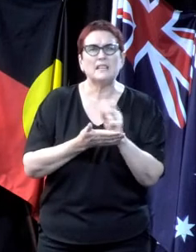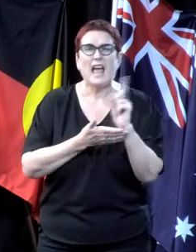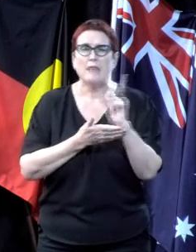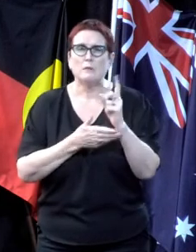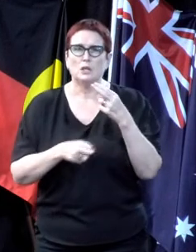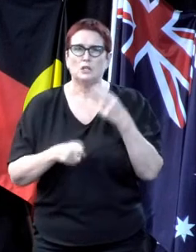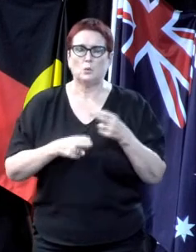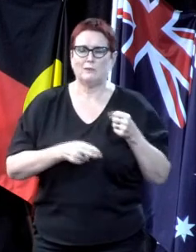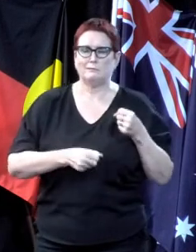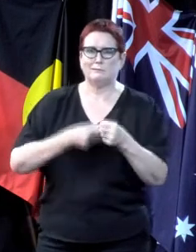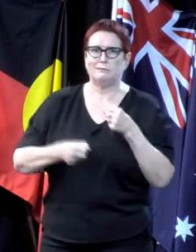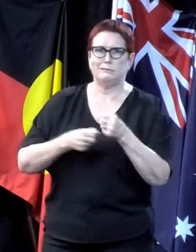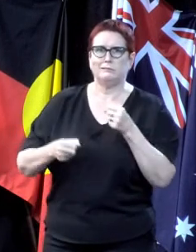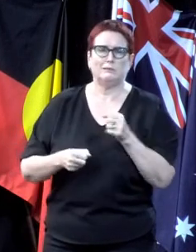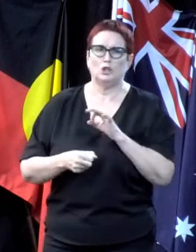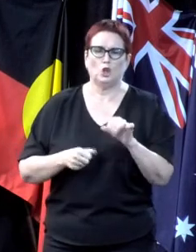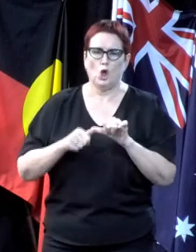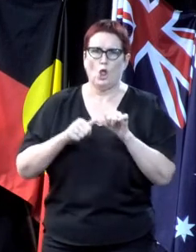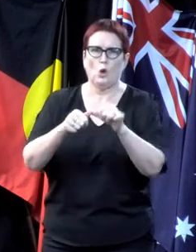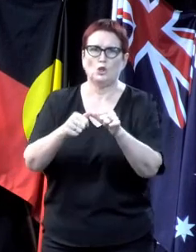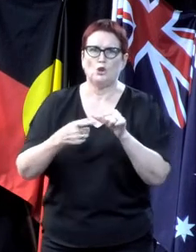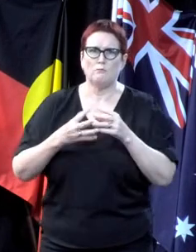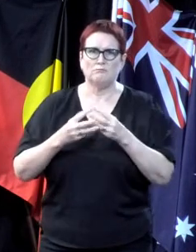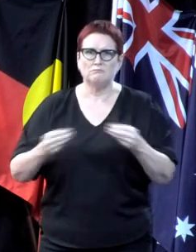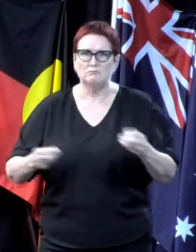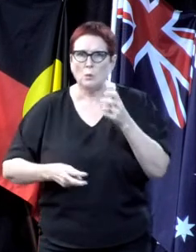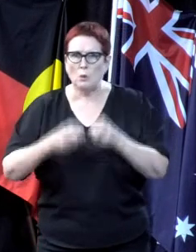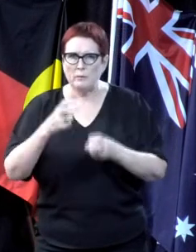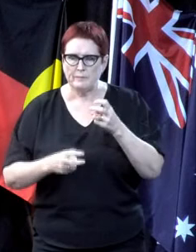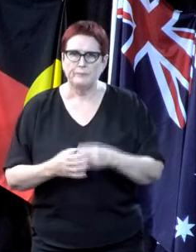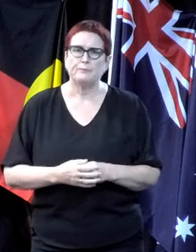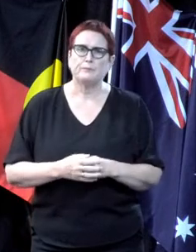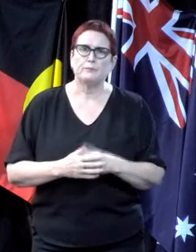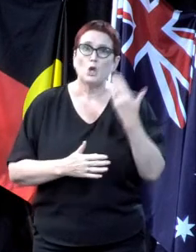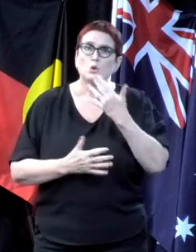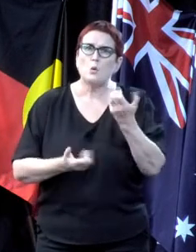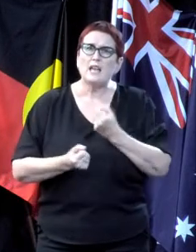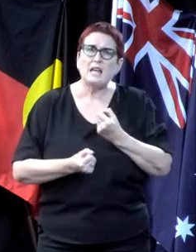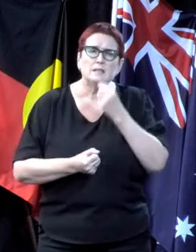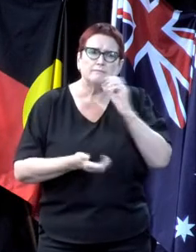that schools are given some discretionary funding through a system called Investing for Success.